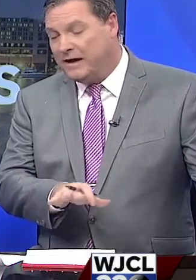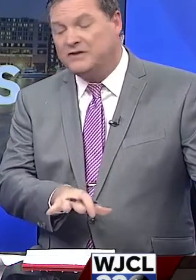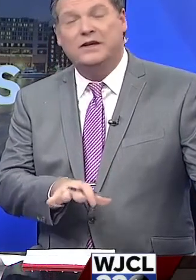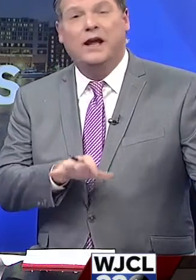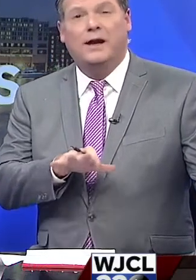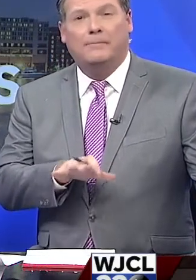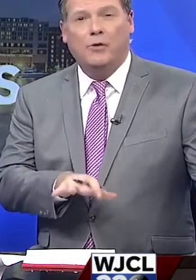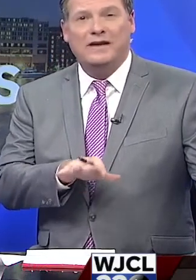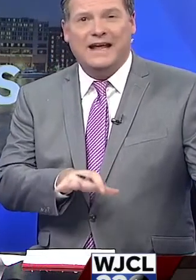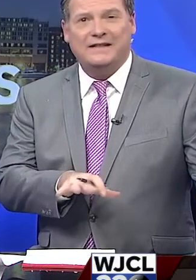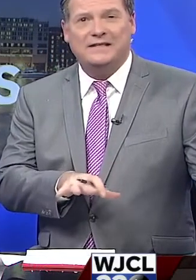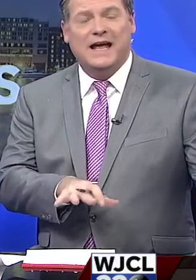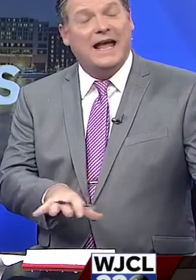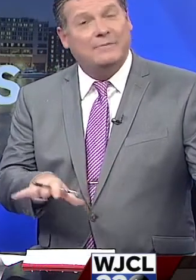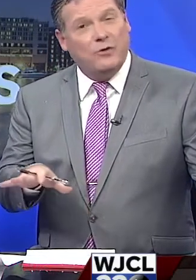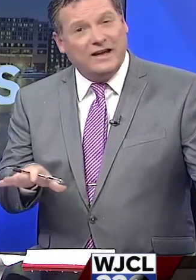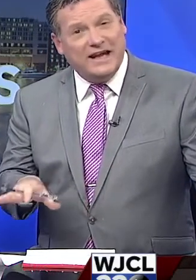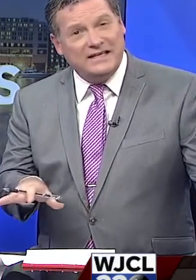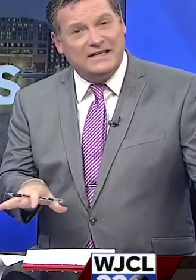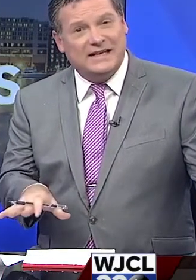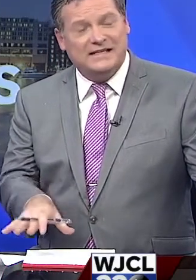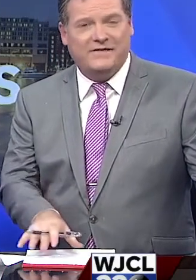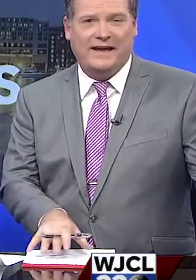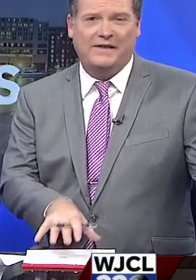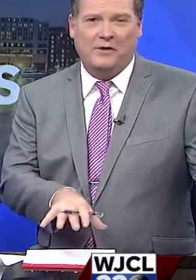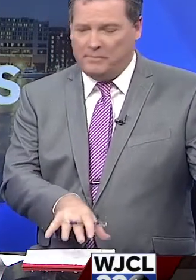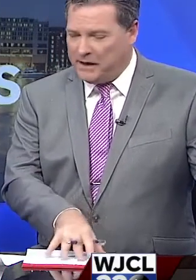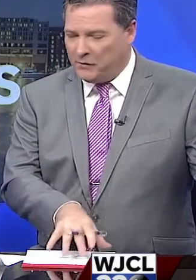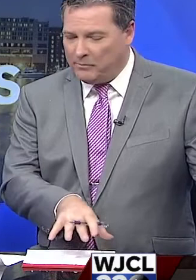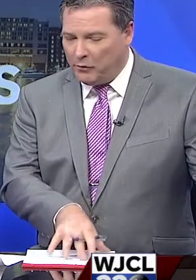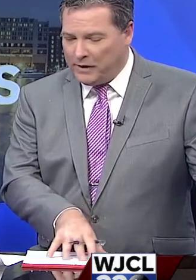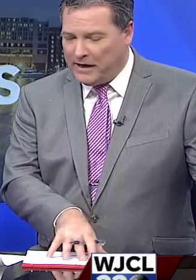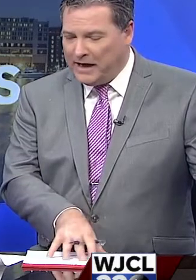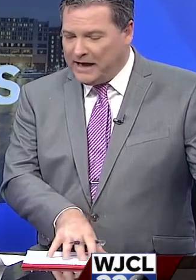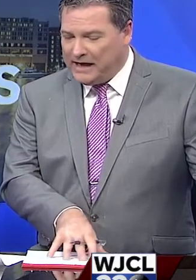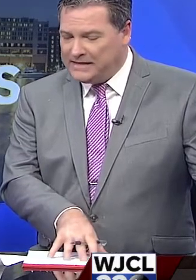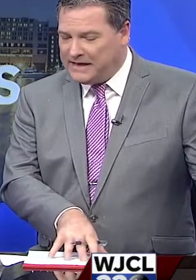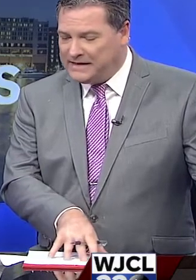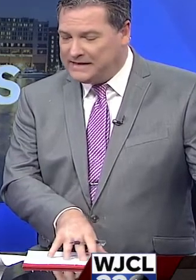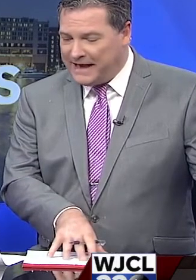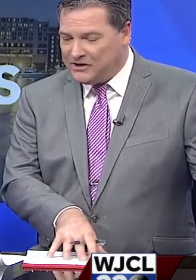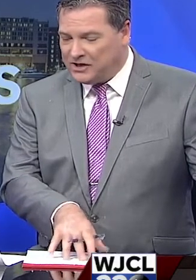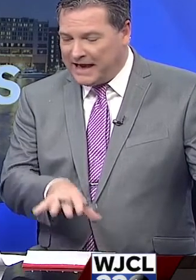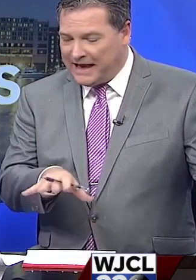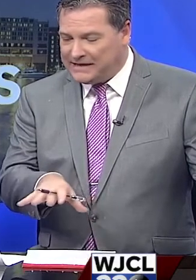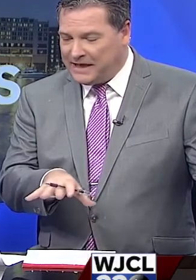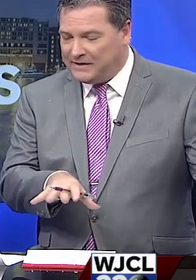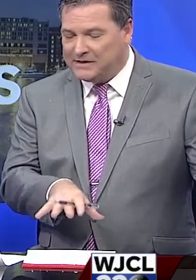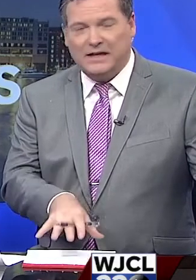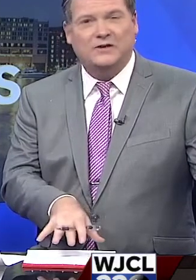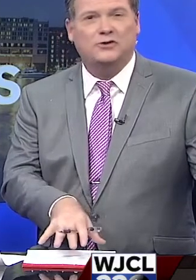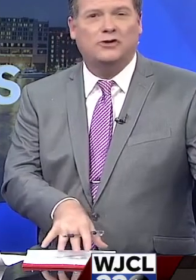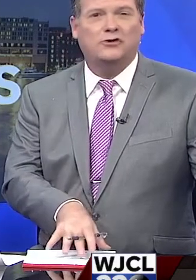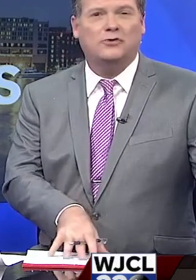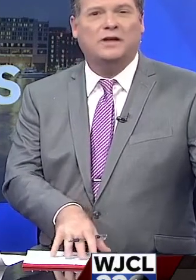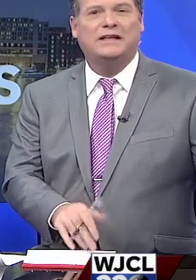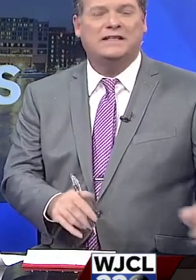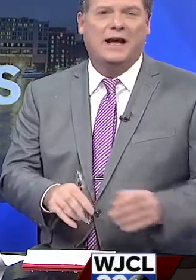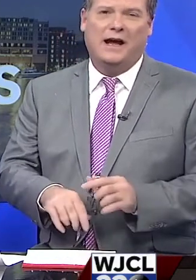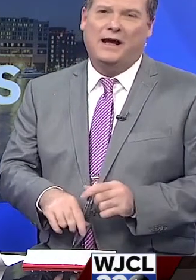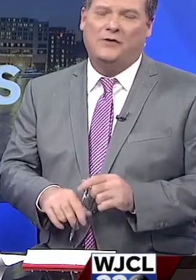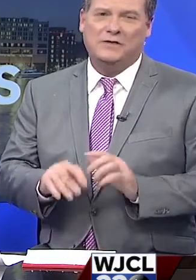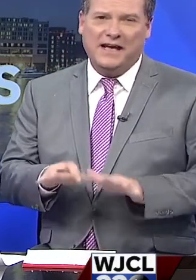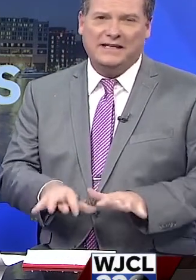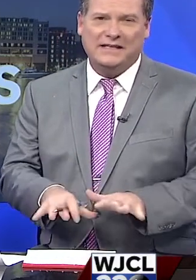ABOUT, FIRST UP HE SAYS HE BELIEVES THERE ARE ACTUALLY MORE DEATHS AND MORE CASES IN SUPPORTED.